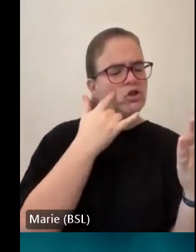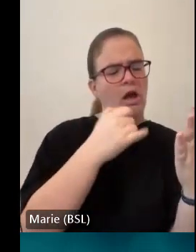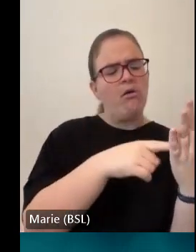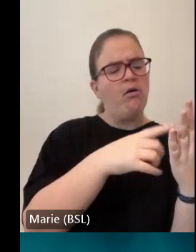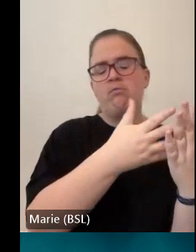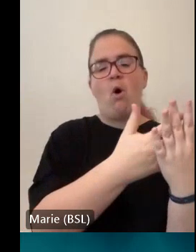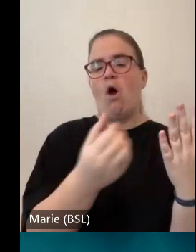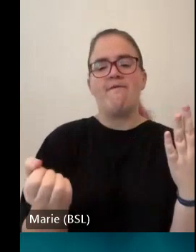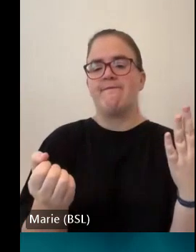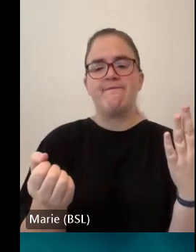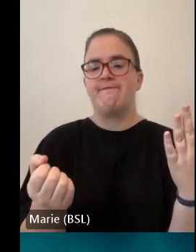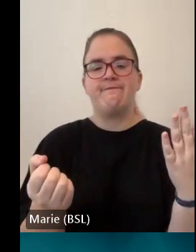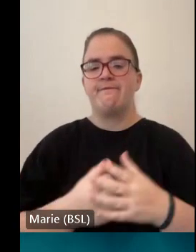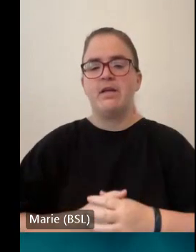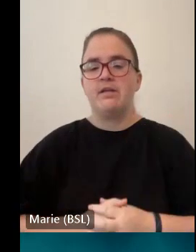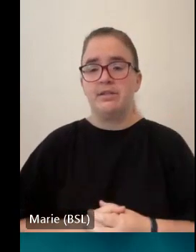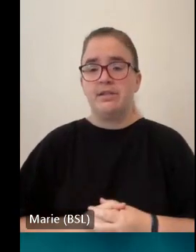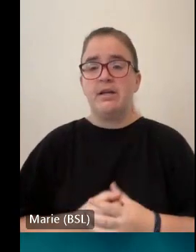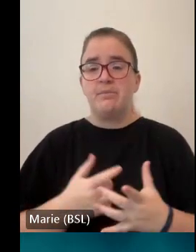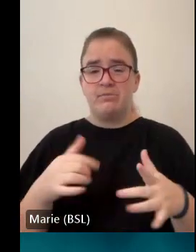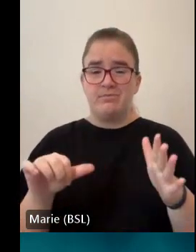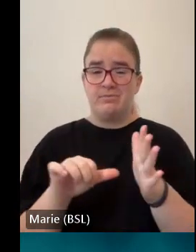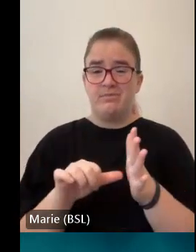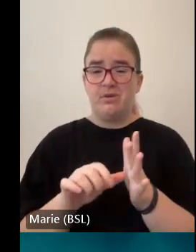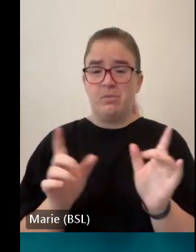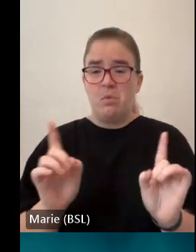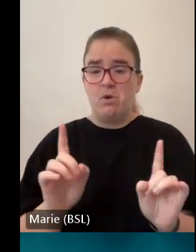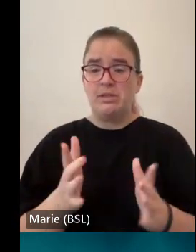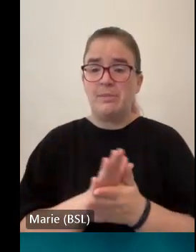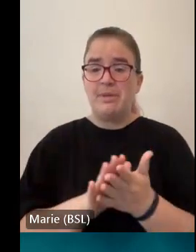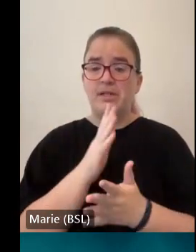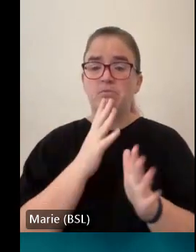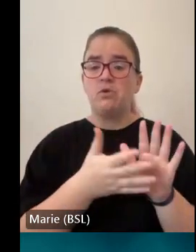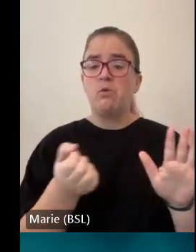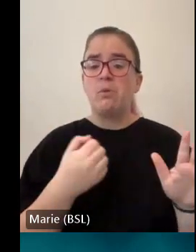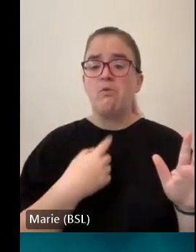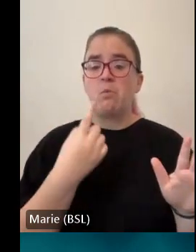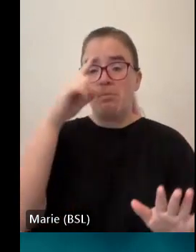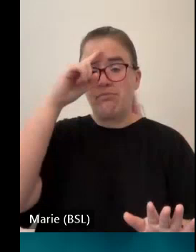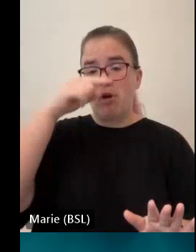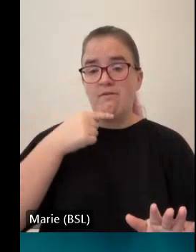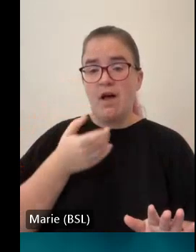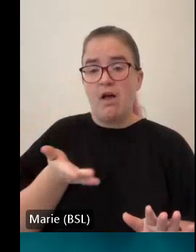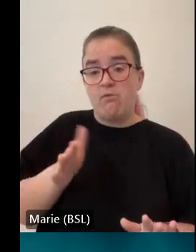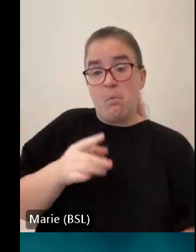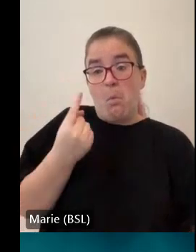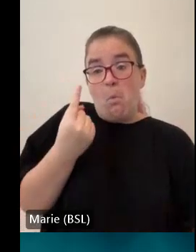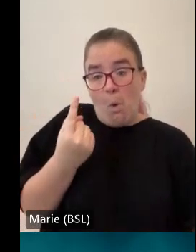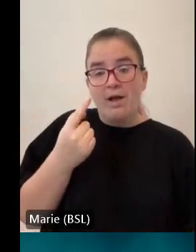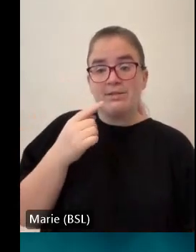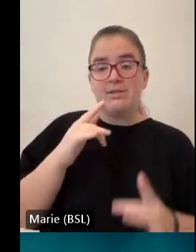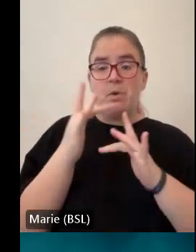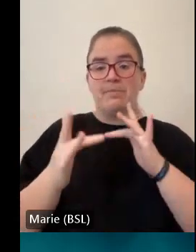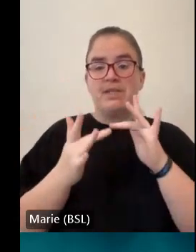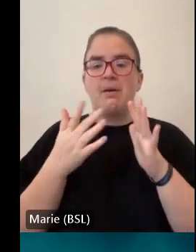But of course the problem with that is that that will just remove one profile from one site, whereas we know the forces